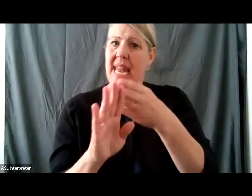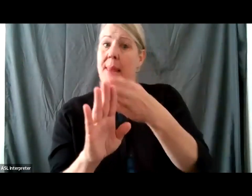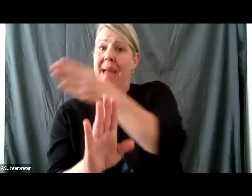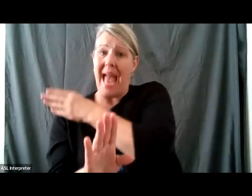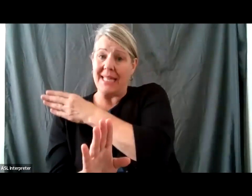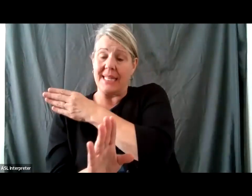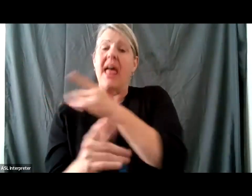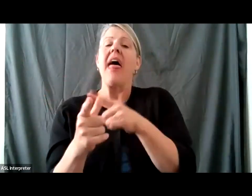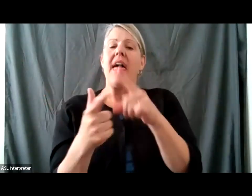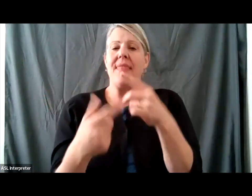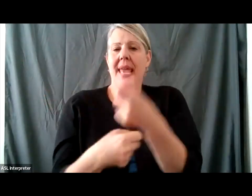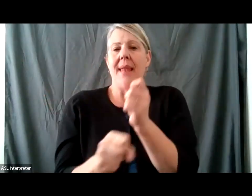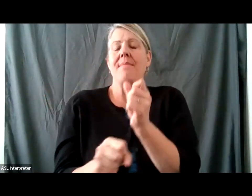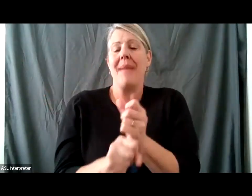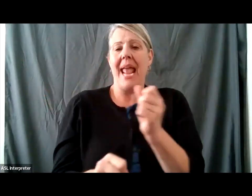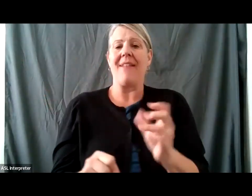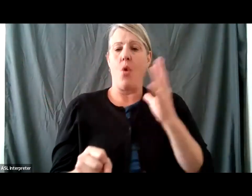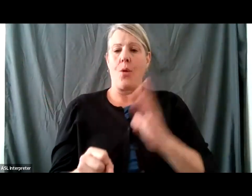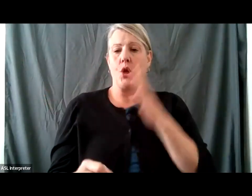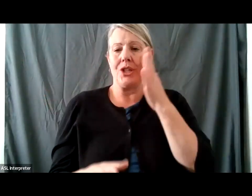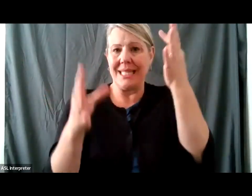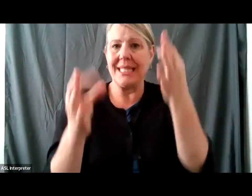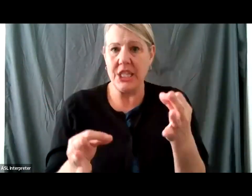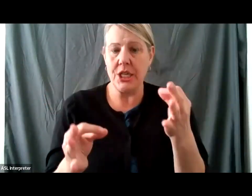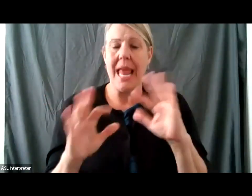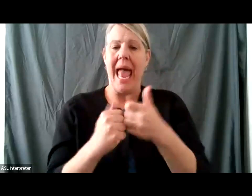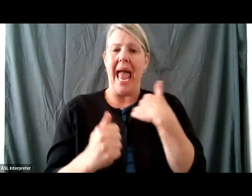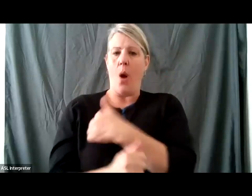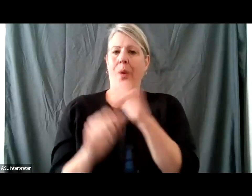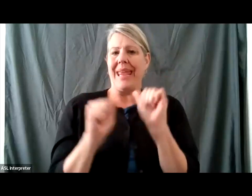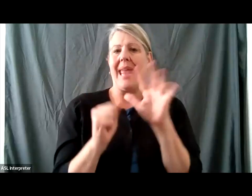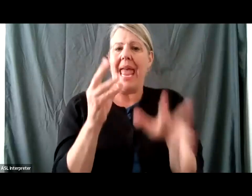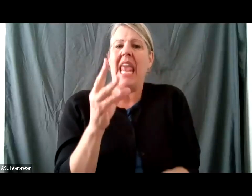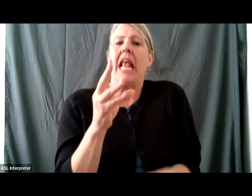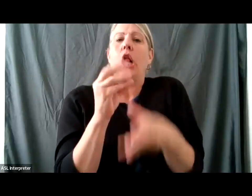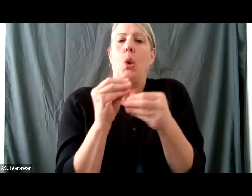But now we are officially incorporating that language into a regulation.